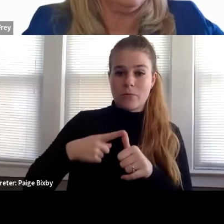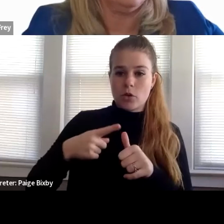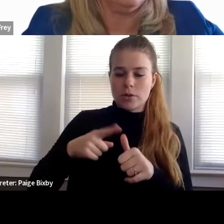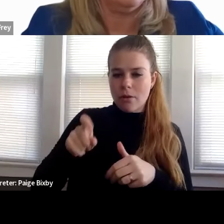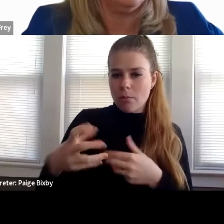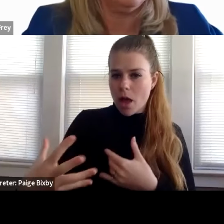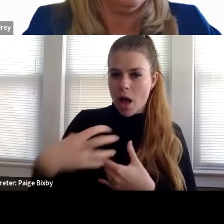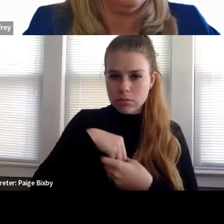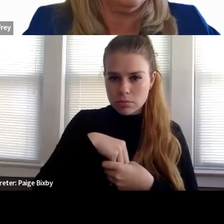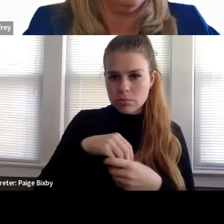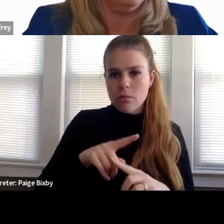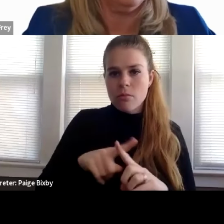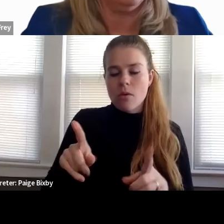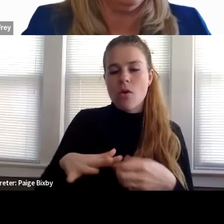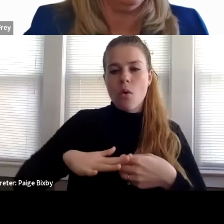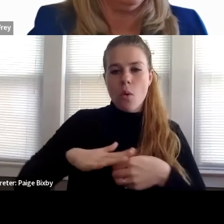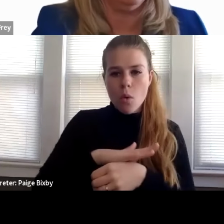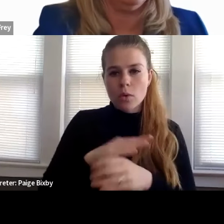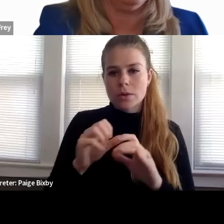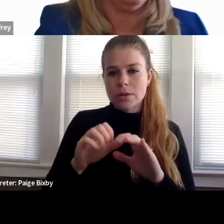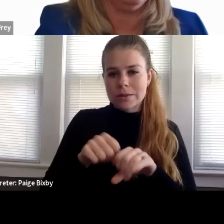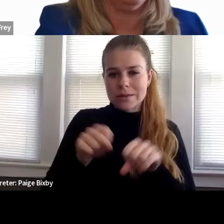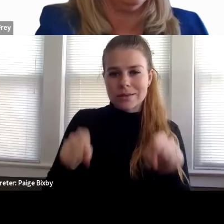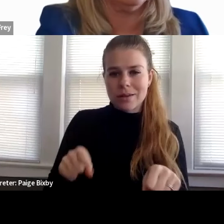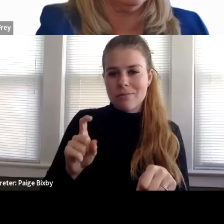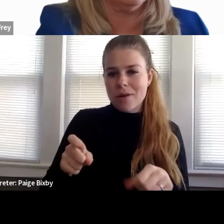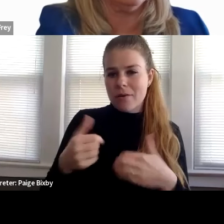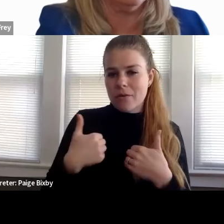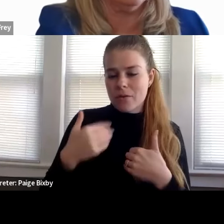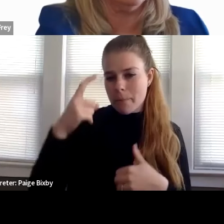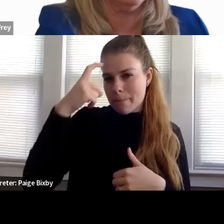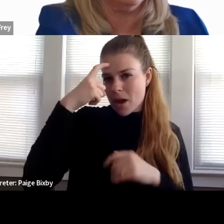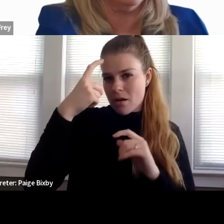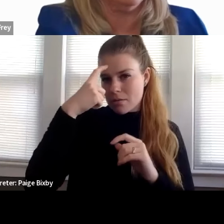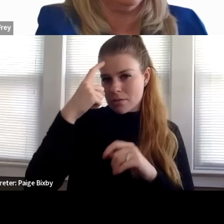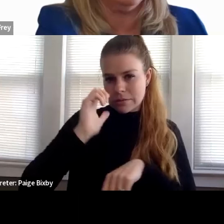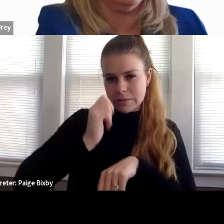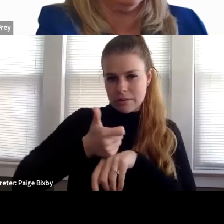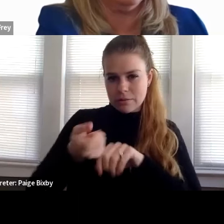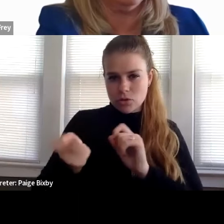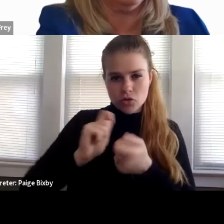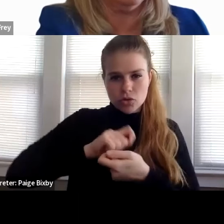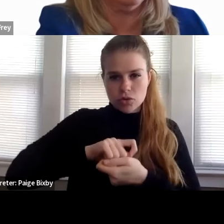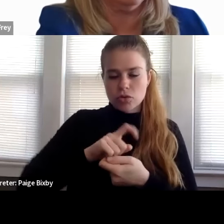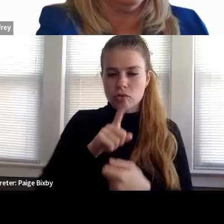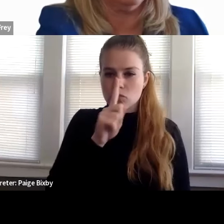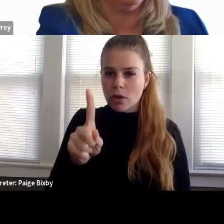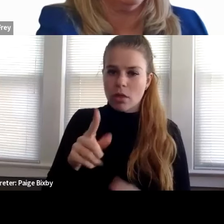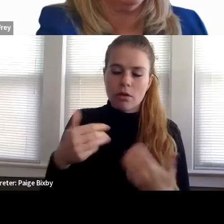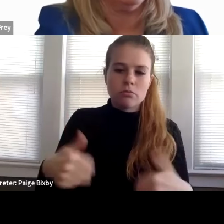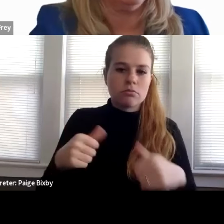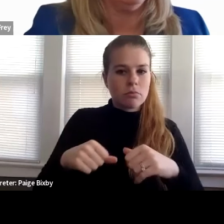but the whole system has to have a mindset change as well. This is really a fundamentally different approach.